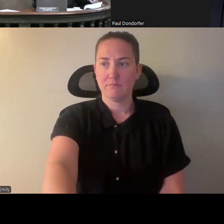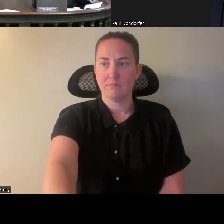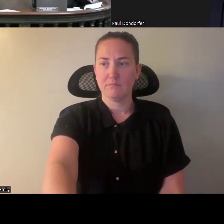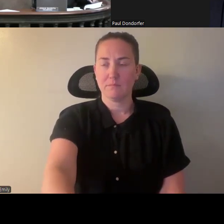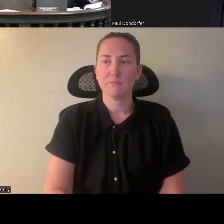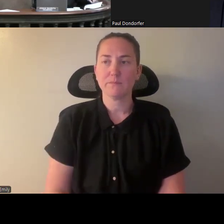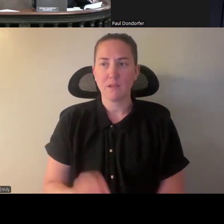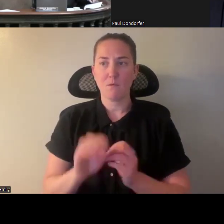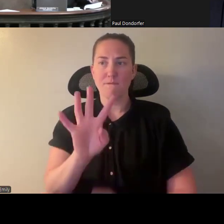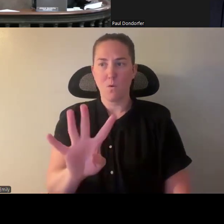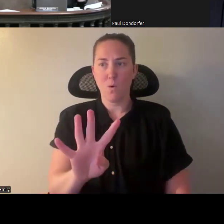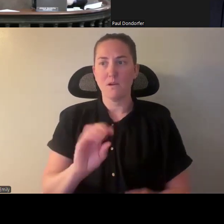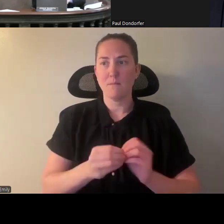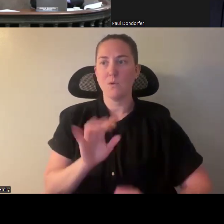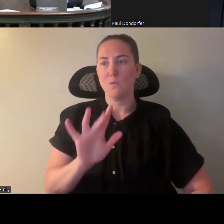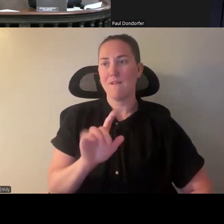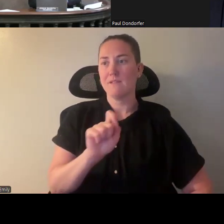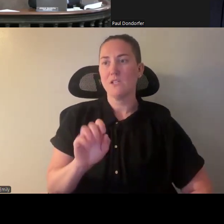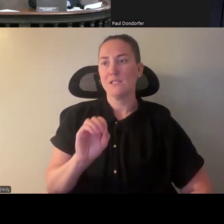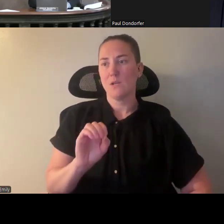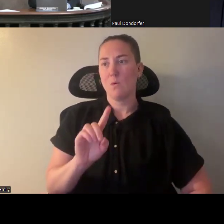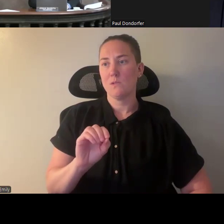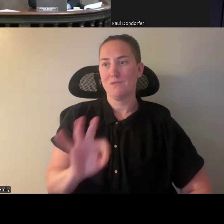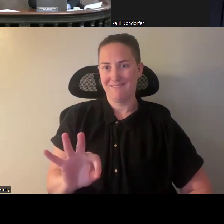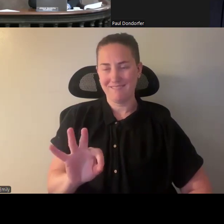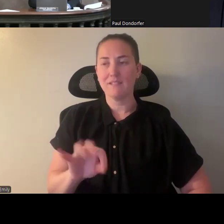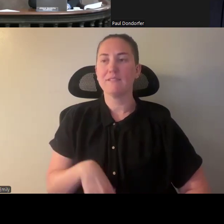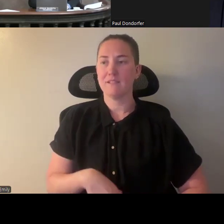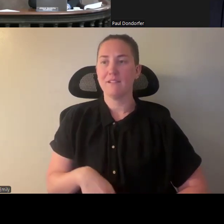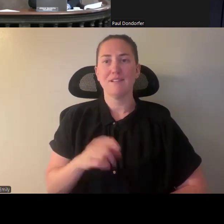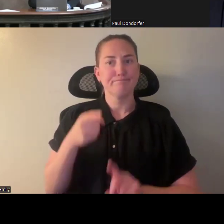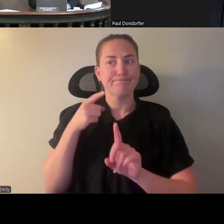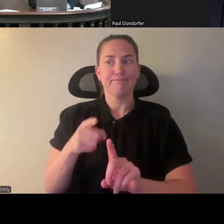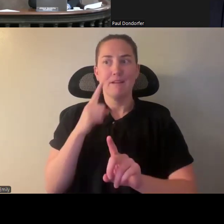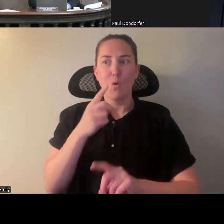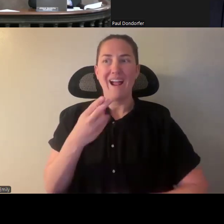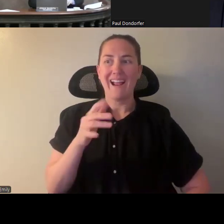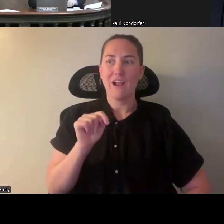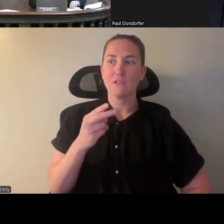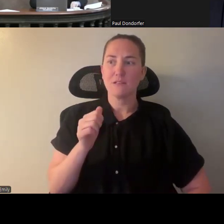Item number four referral 25-09 Resolution for Harriet Tubman Underground Railroad New